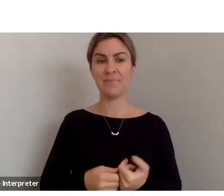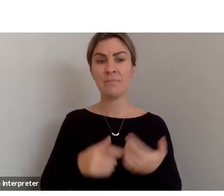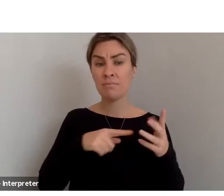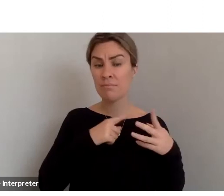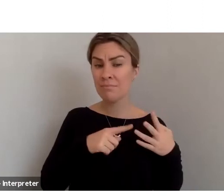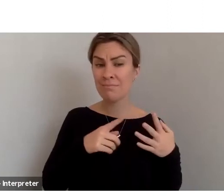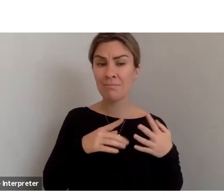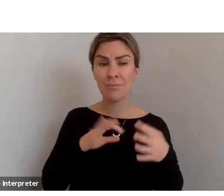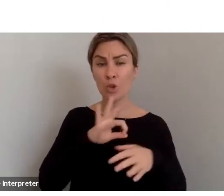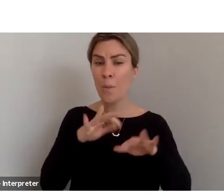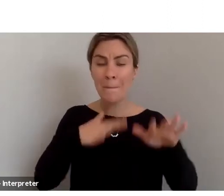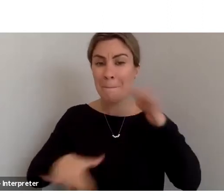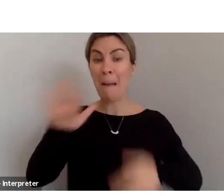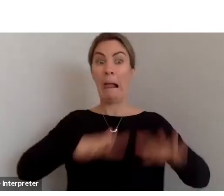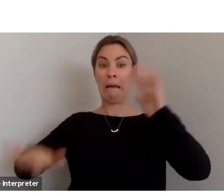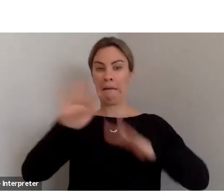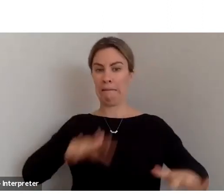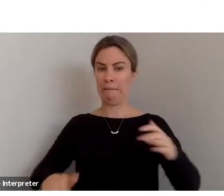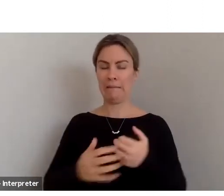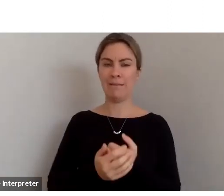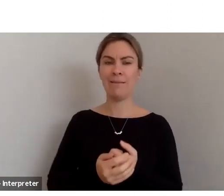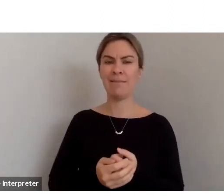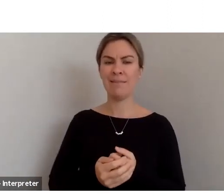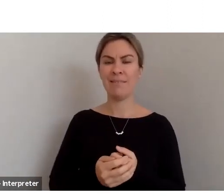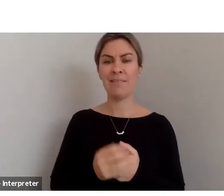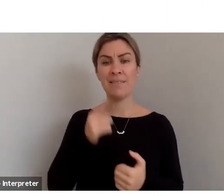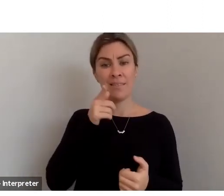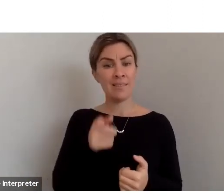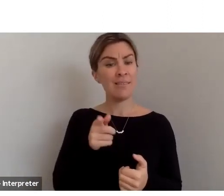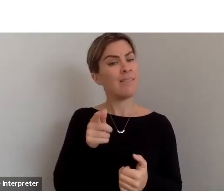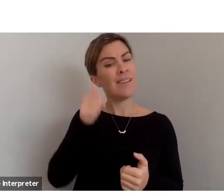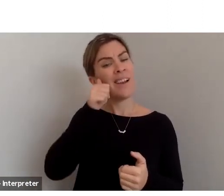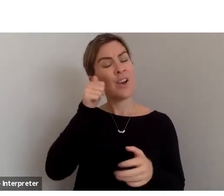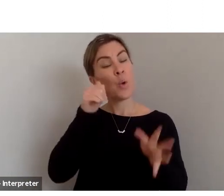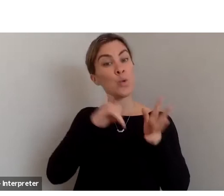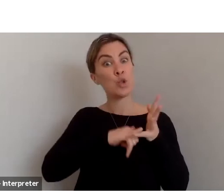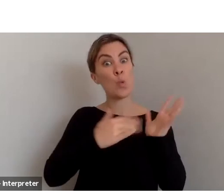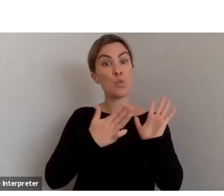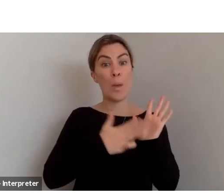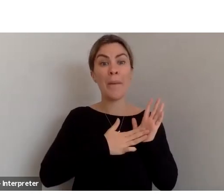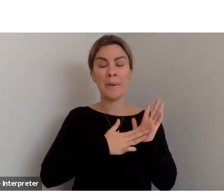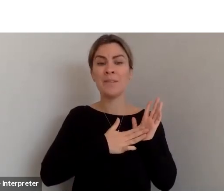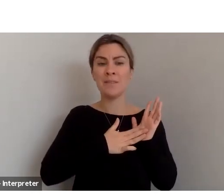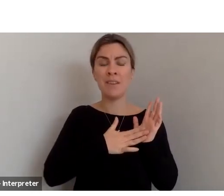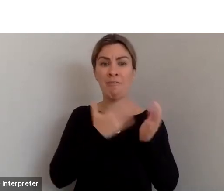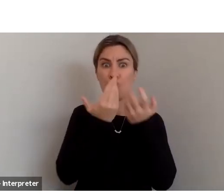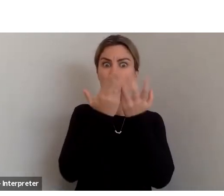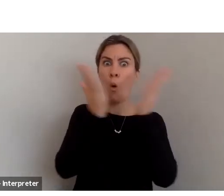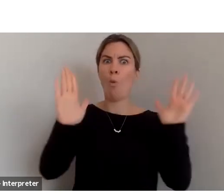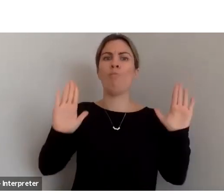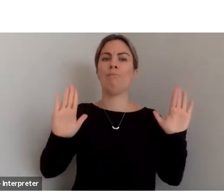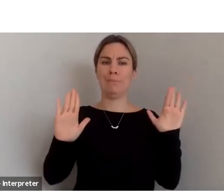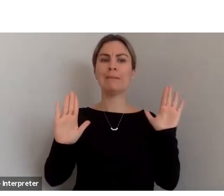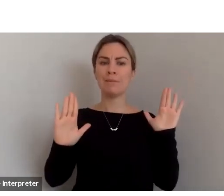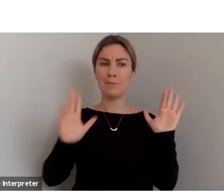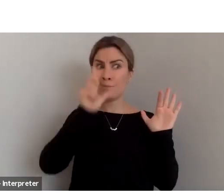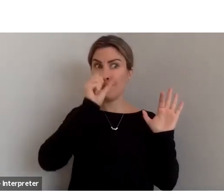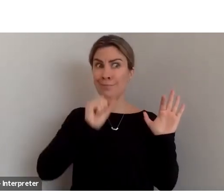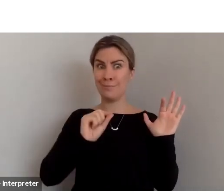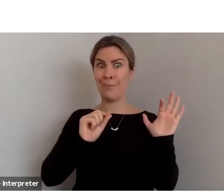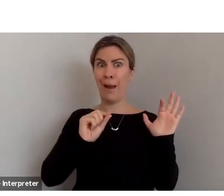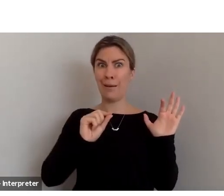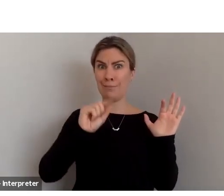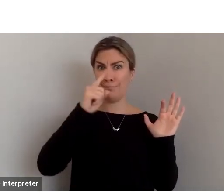Even though social media is a very open platform, and you can cop flak